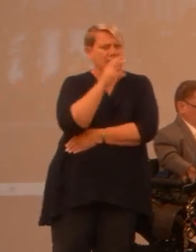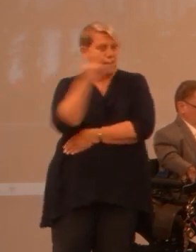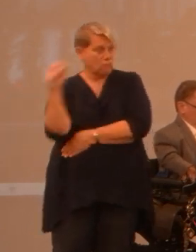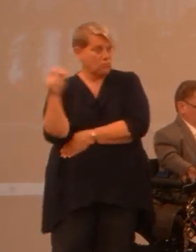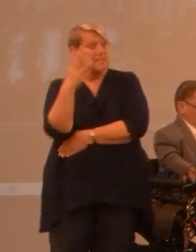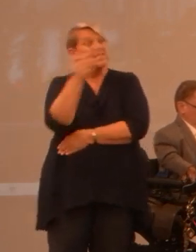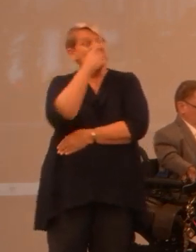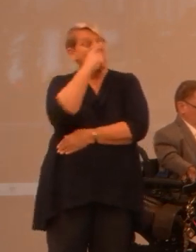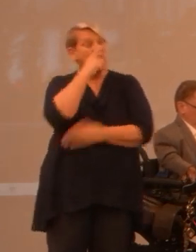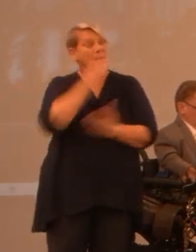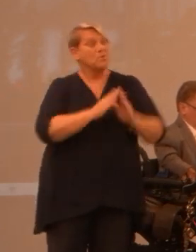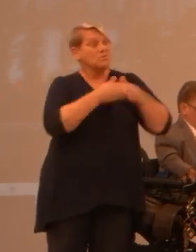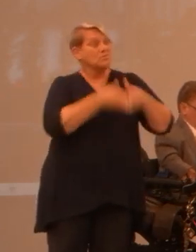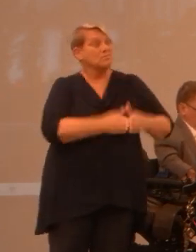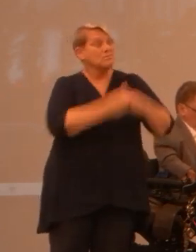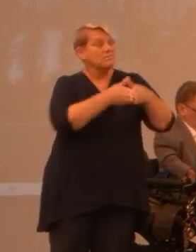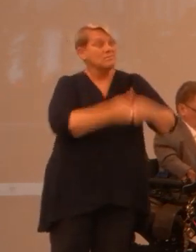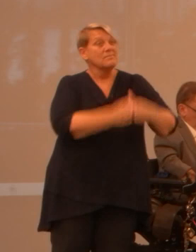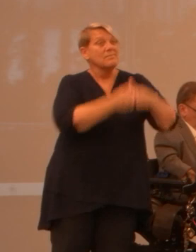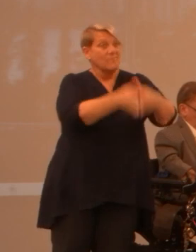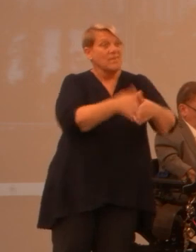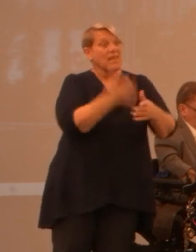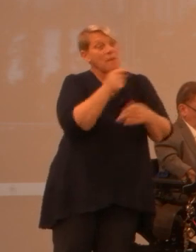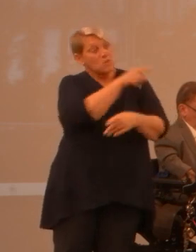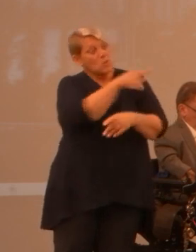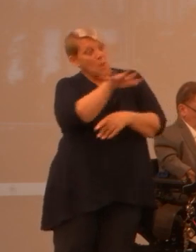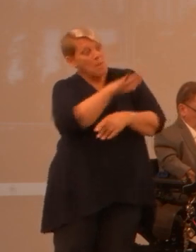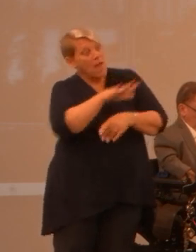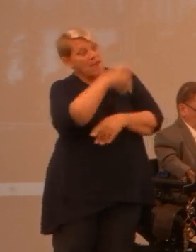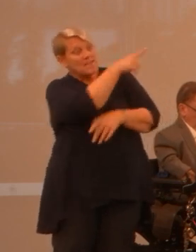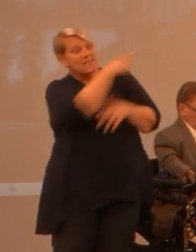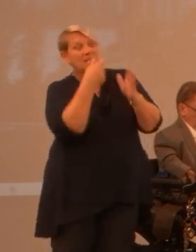in the country place not far from here now known as Elizabeth Quay.